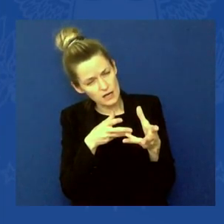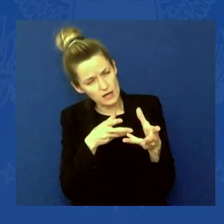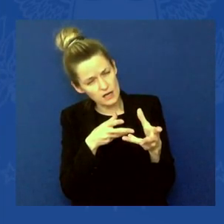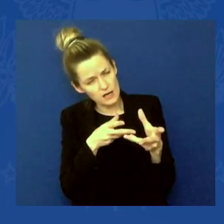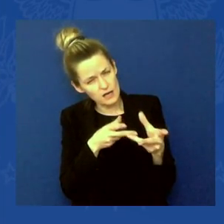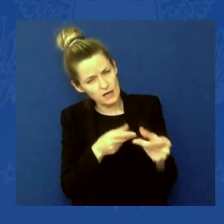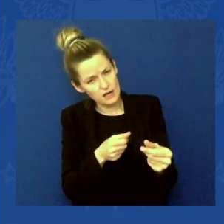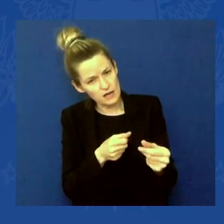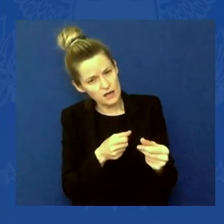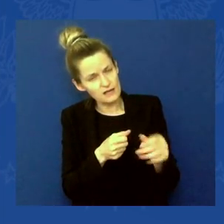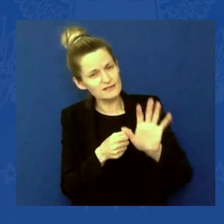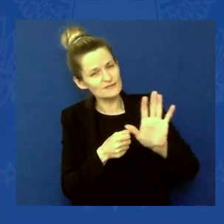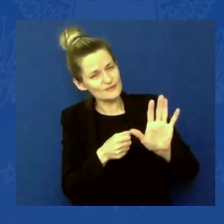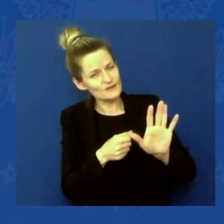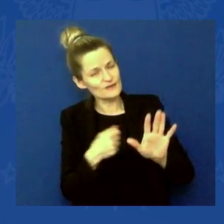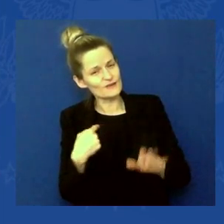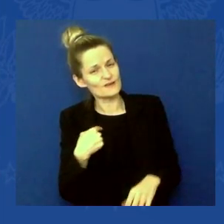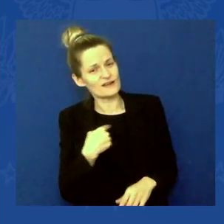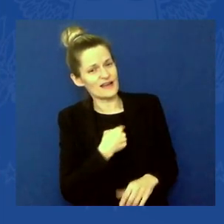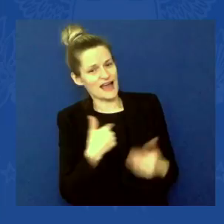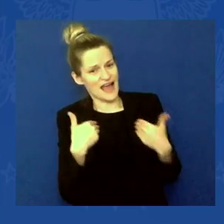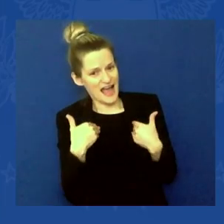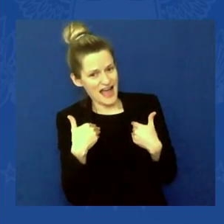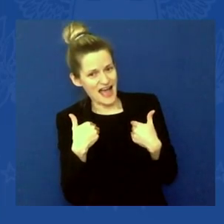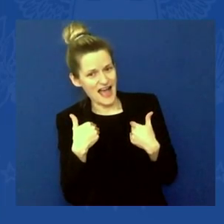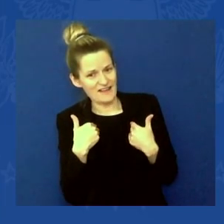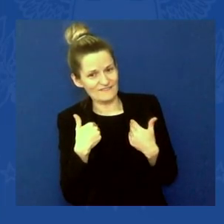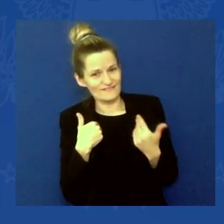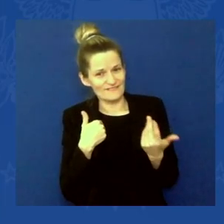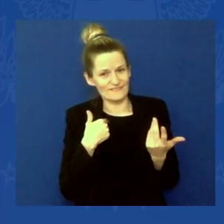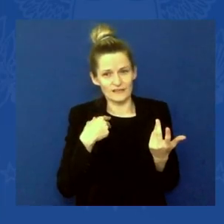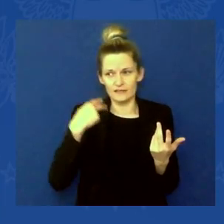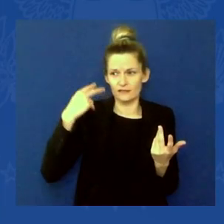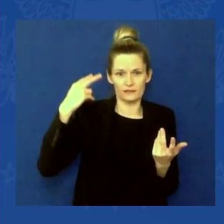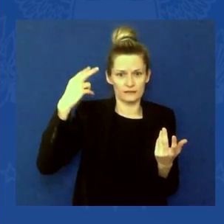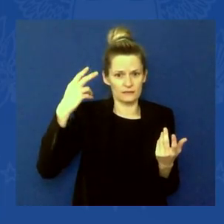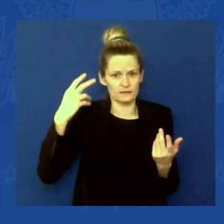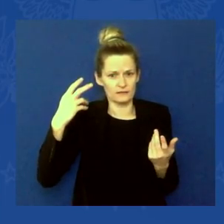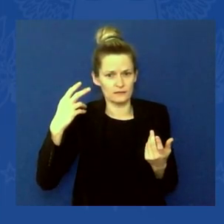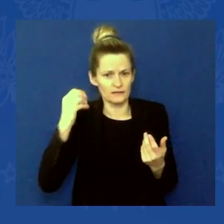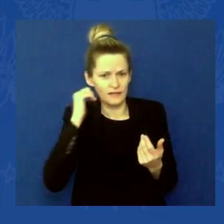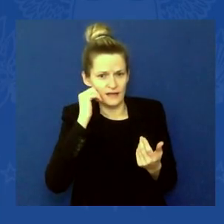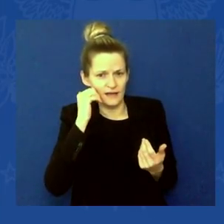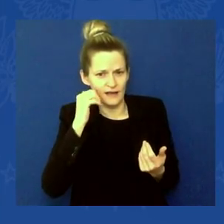in fact, where we lost 2,448 Americans dead